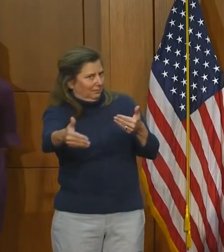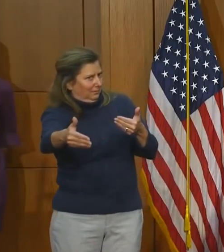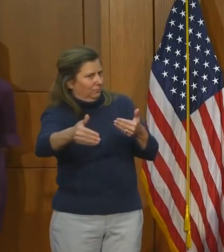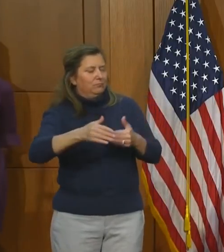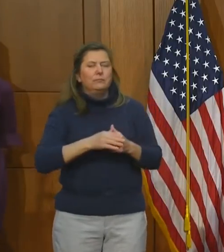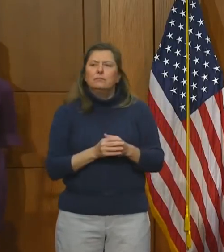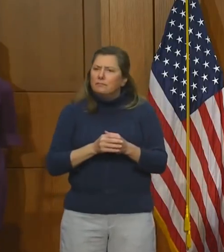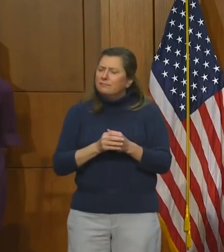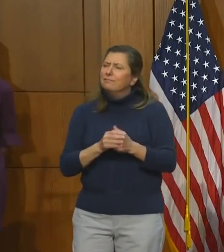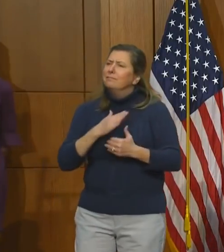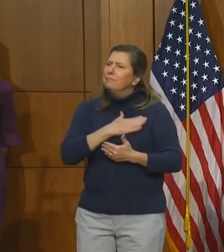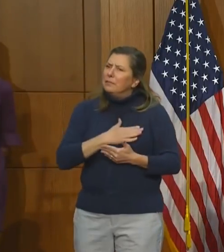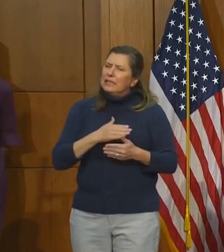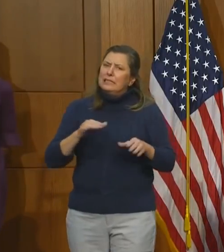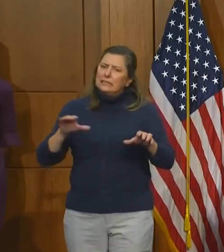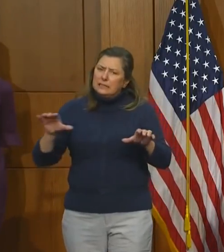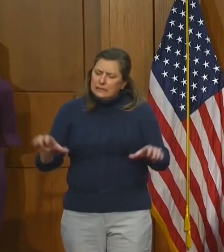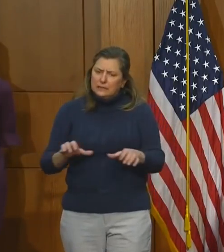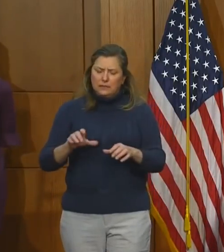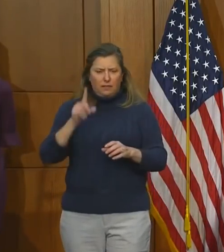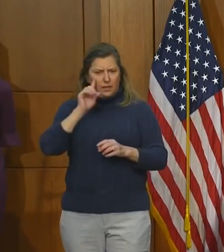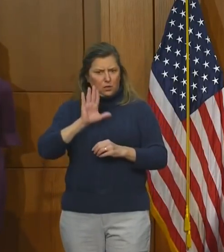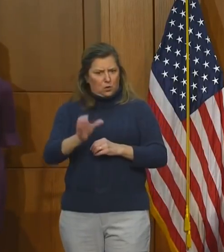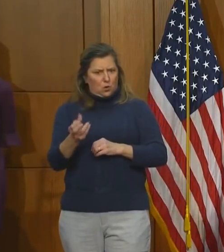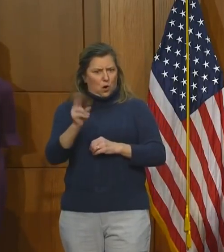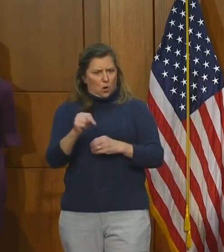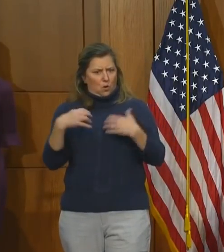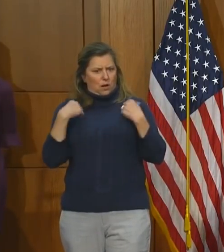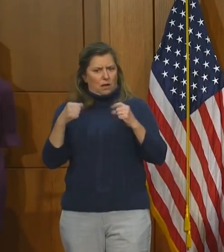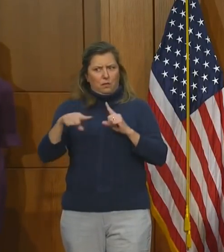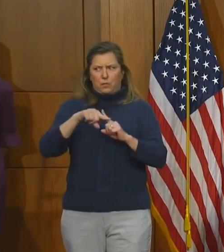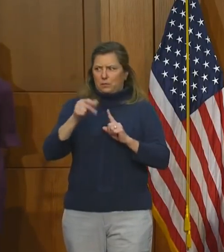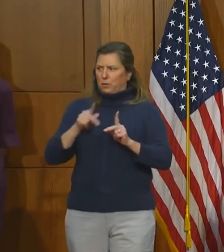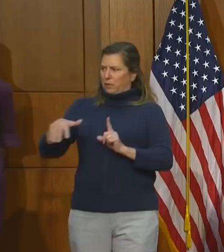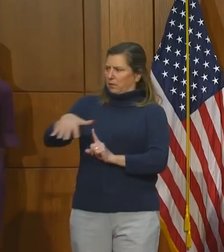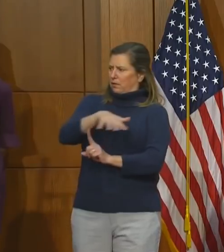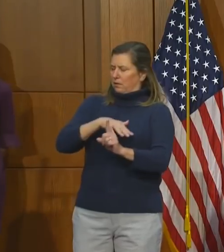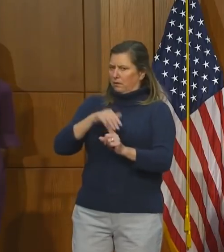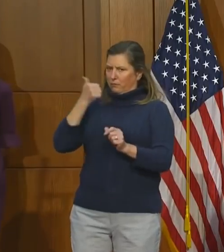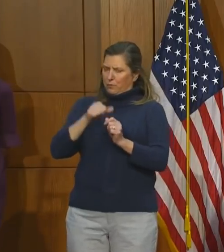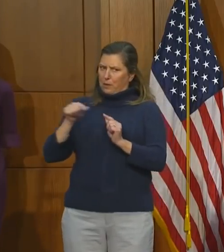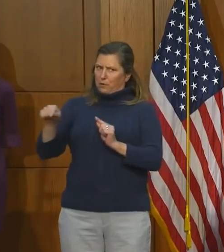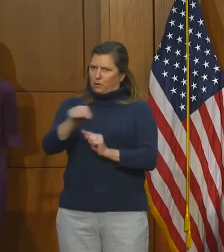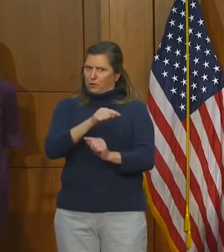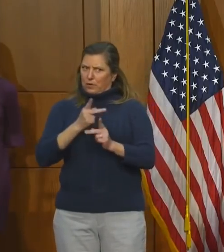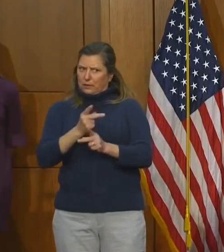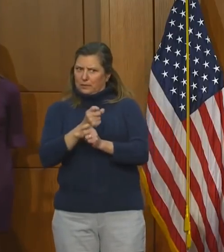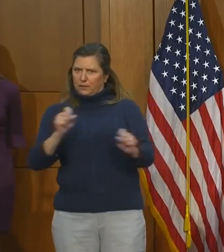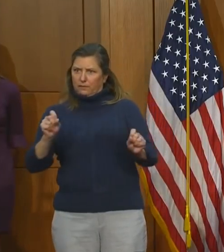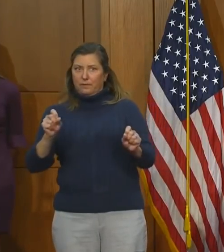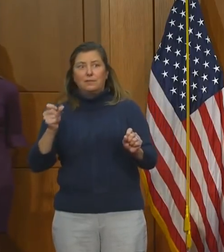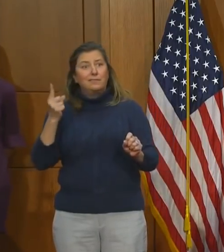TO WHERE WE ARE NOW. AND EVERYONE HAS A ROLE TO PLAY WHEN WE TAKE A STEP FORWARD. PLEASE CONTINUE TO ACT WITH